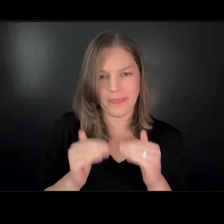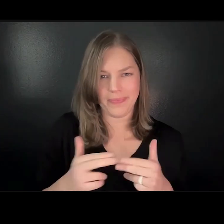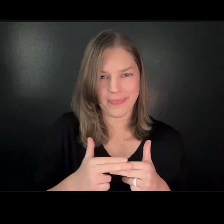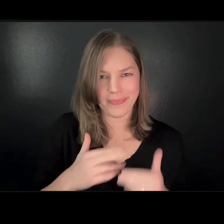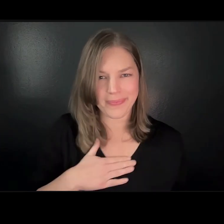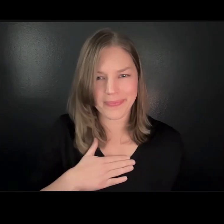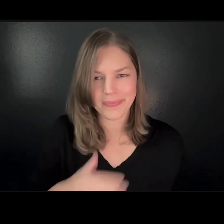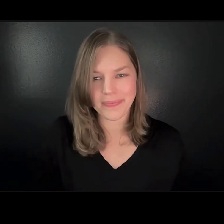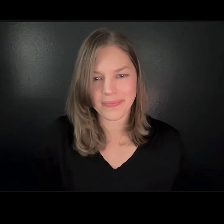Next slide.